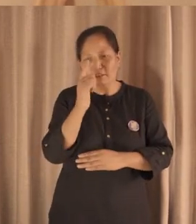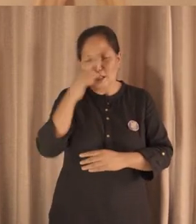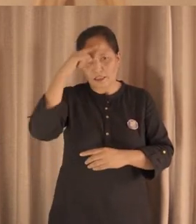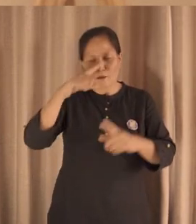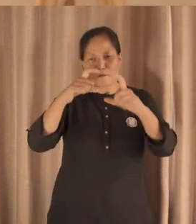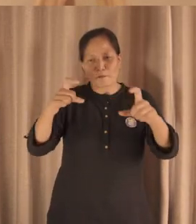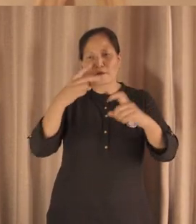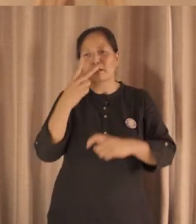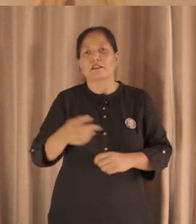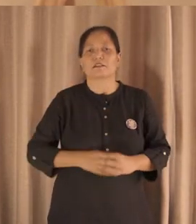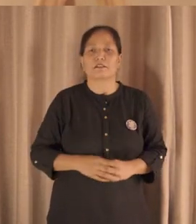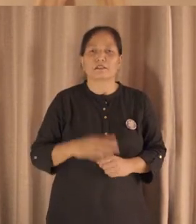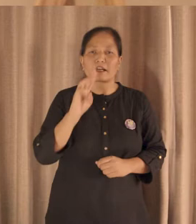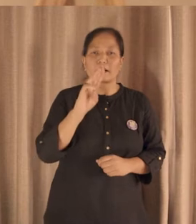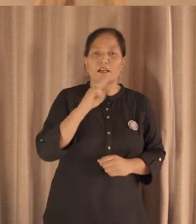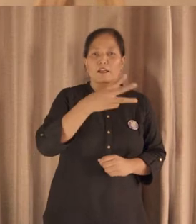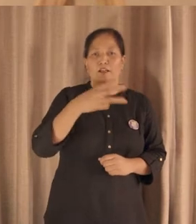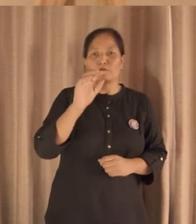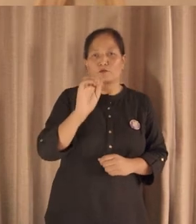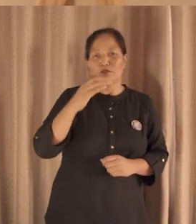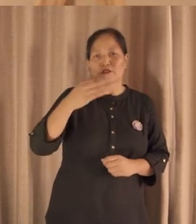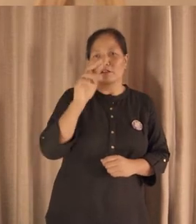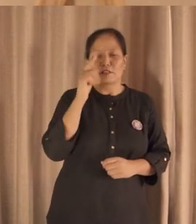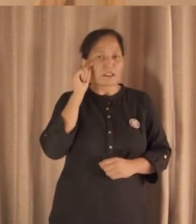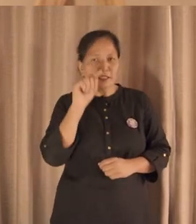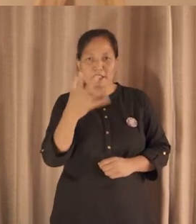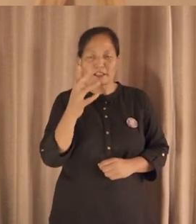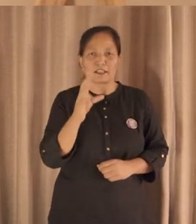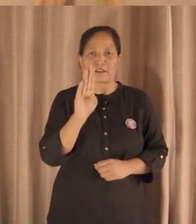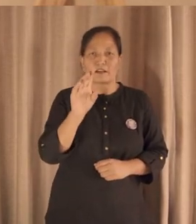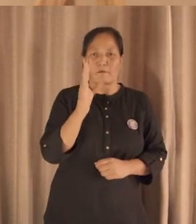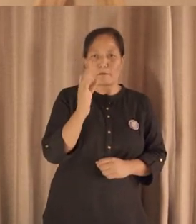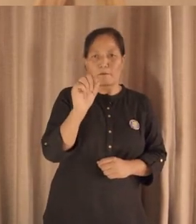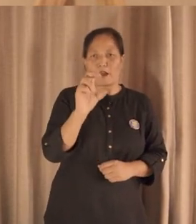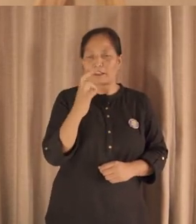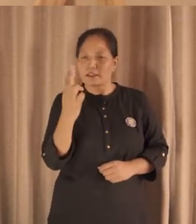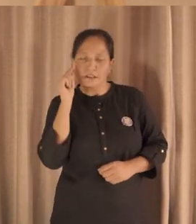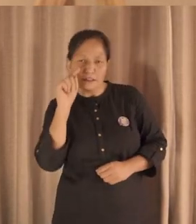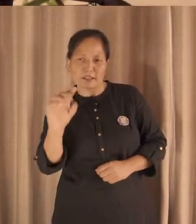holy and unholy, etc. B: In the international context, when we talk